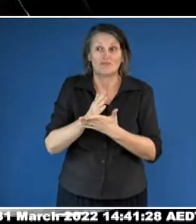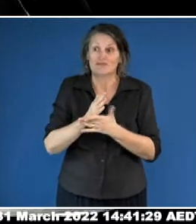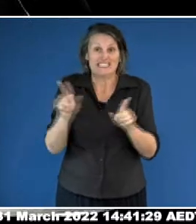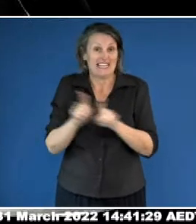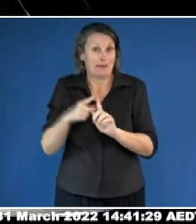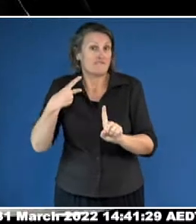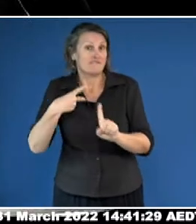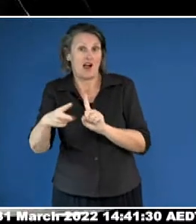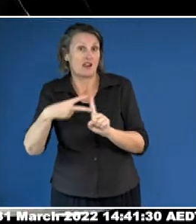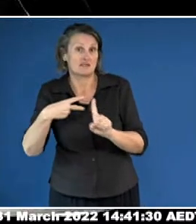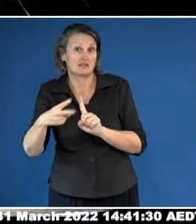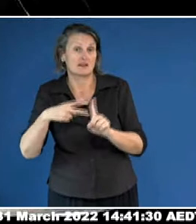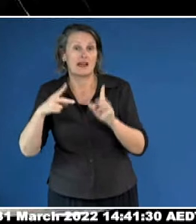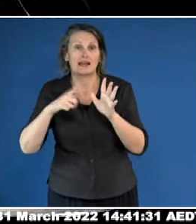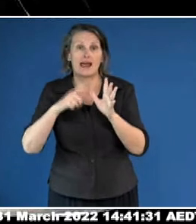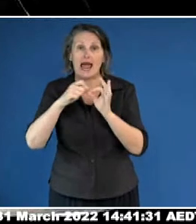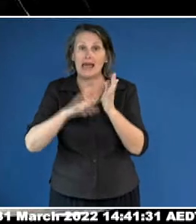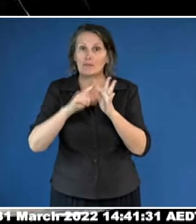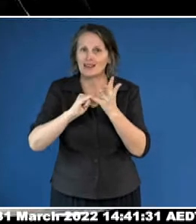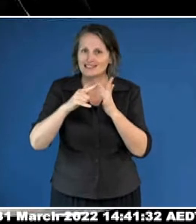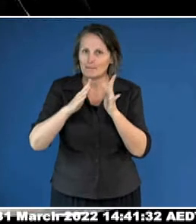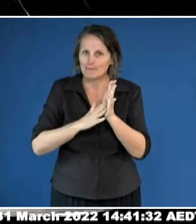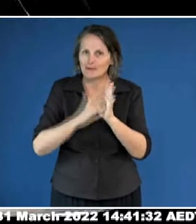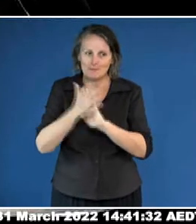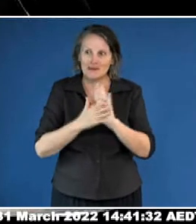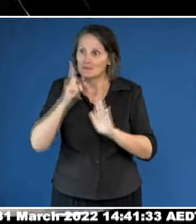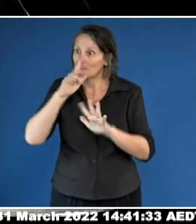understanding of ableism is really central to understanding restrictive practices.